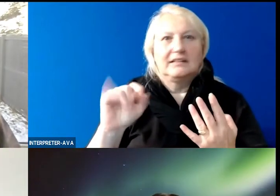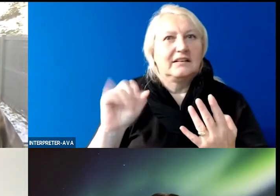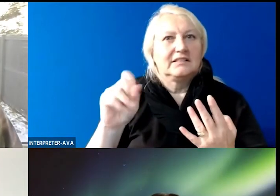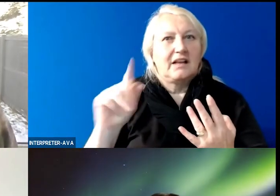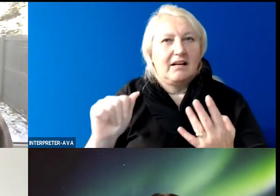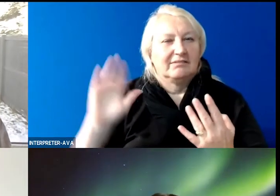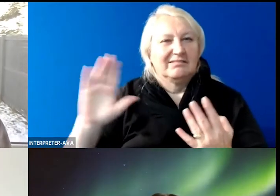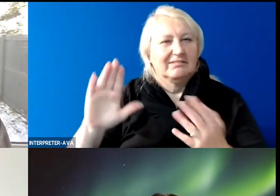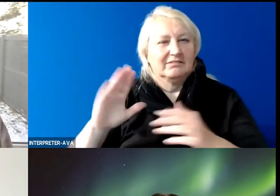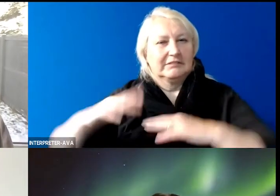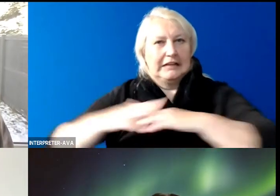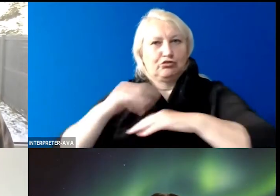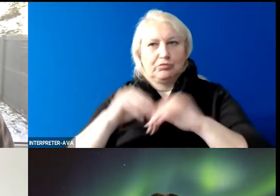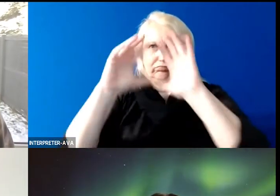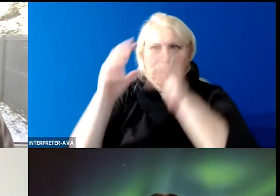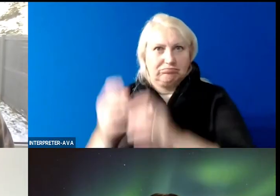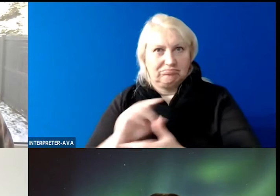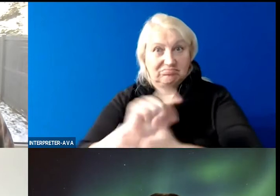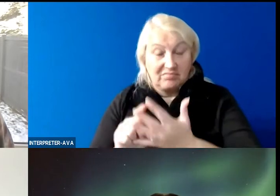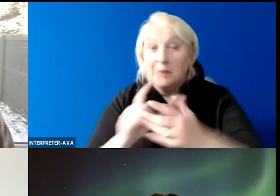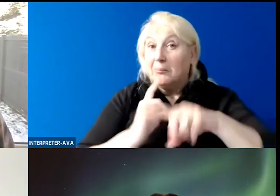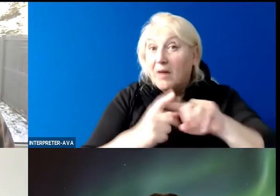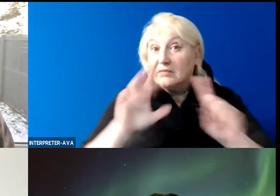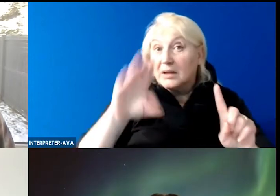we have other nations of the Blackfoot Confederacy: Tsuut'ina;